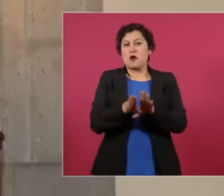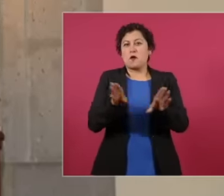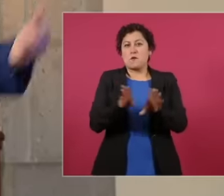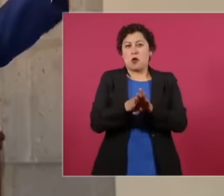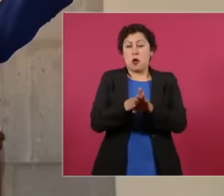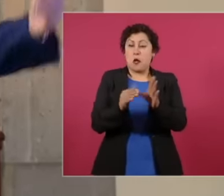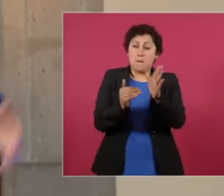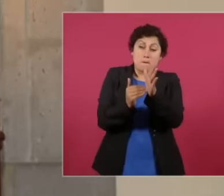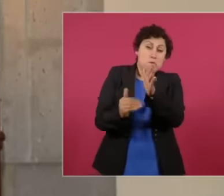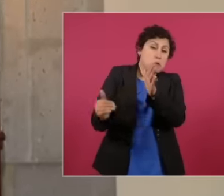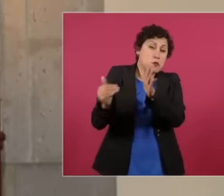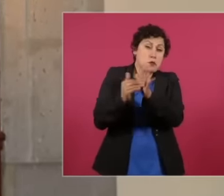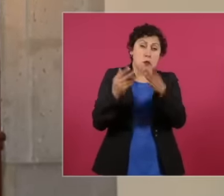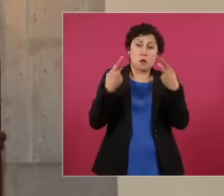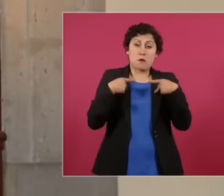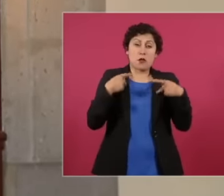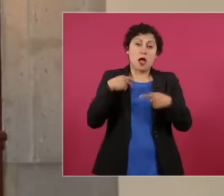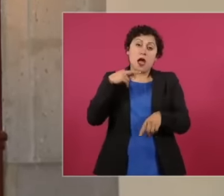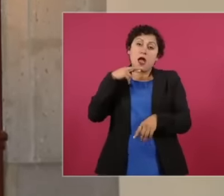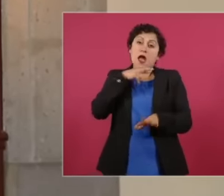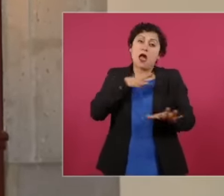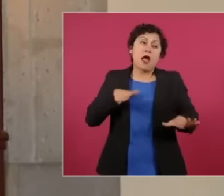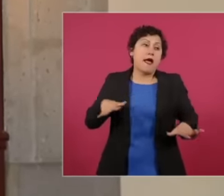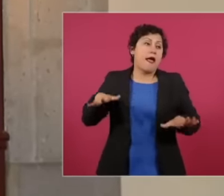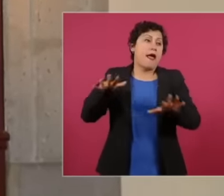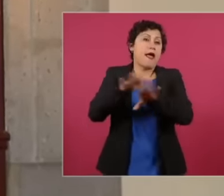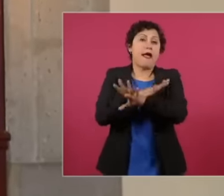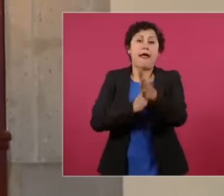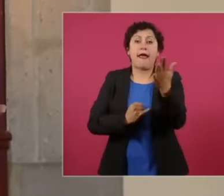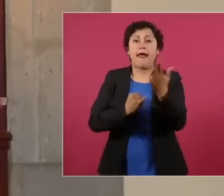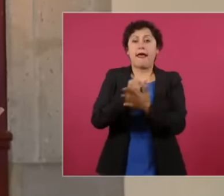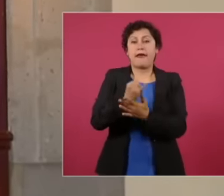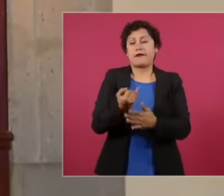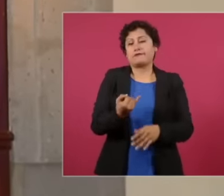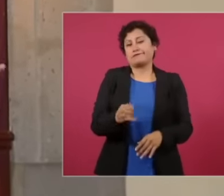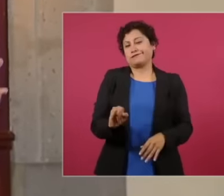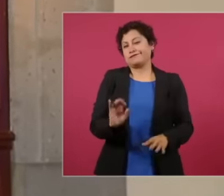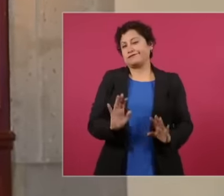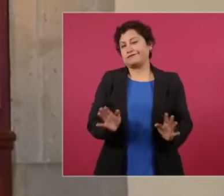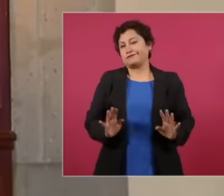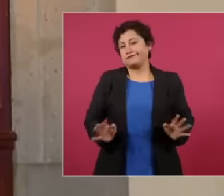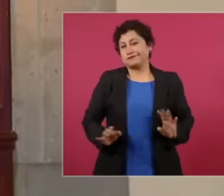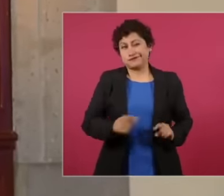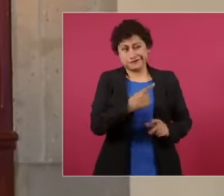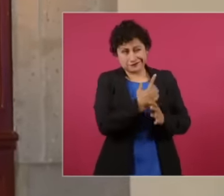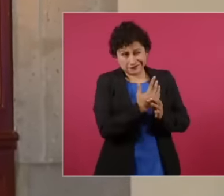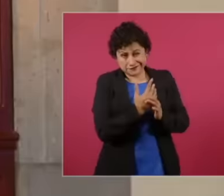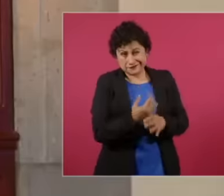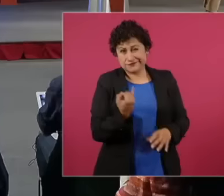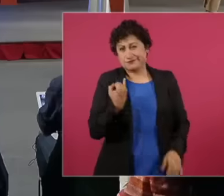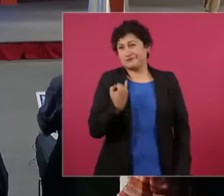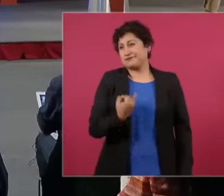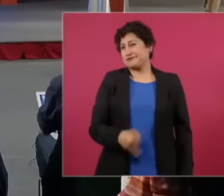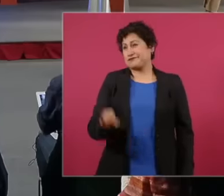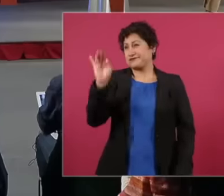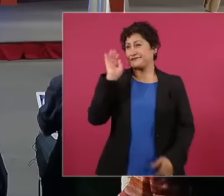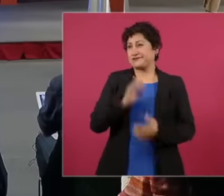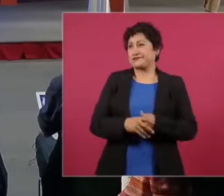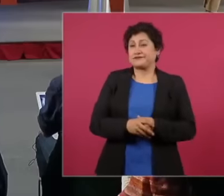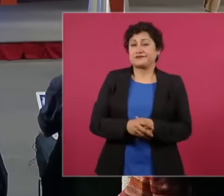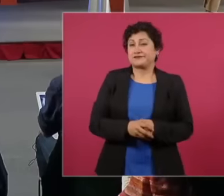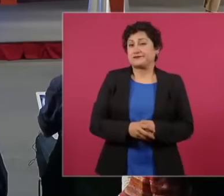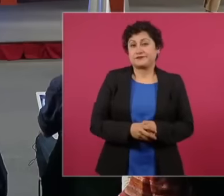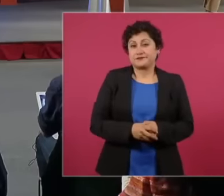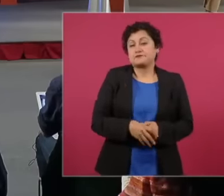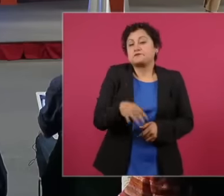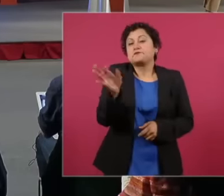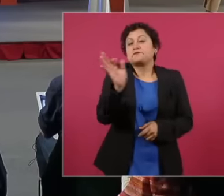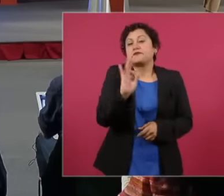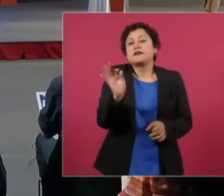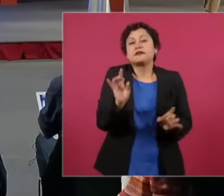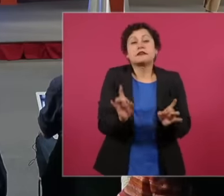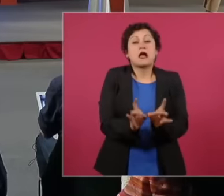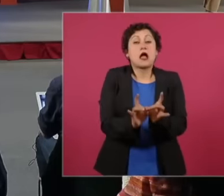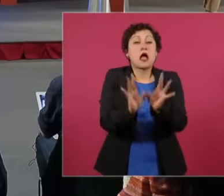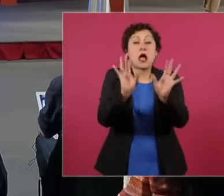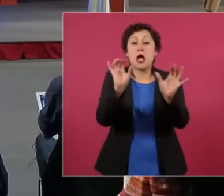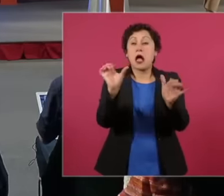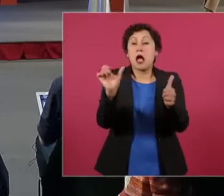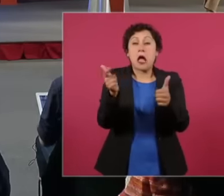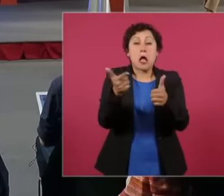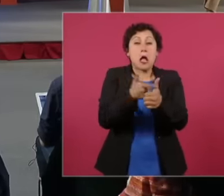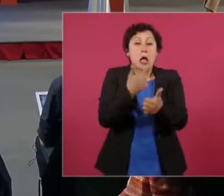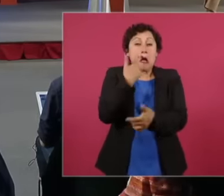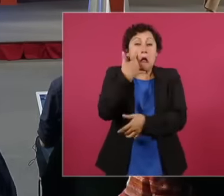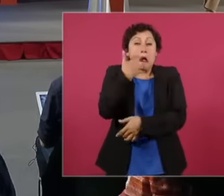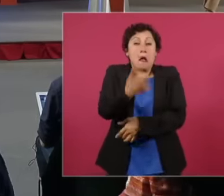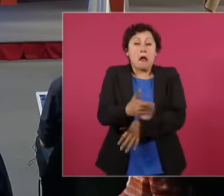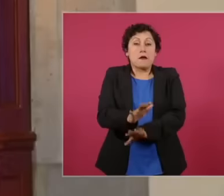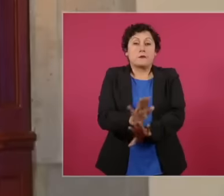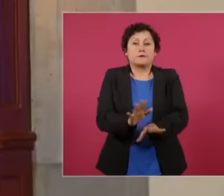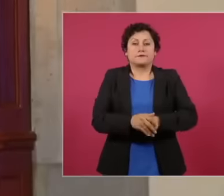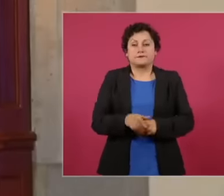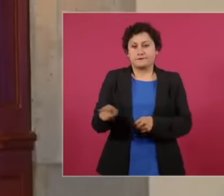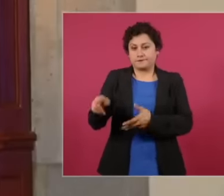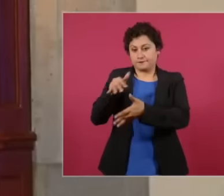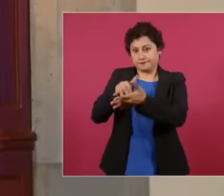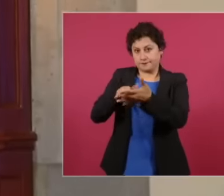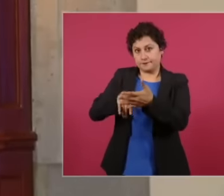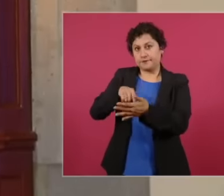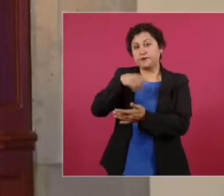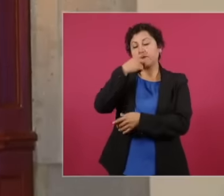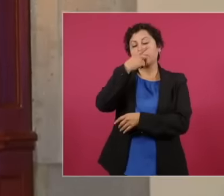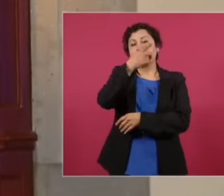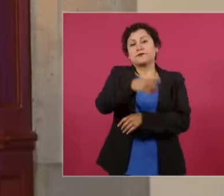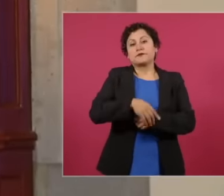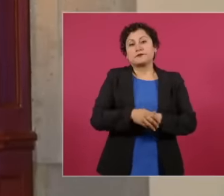as he says, everything that would have happened was such an exceptional thing, no one changed their mind, as he says,